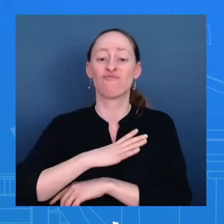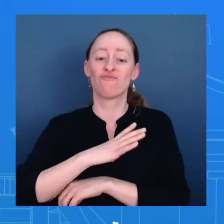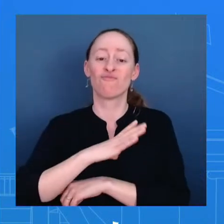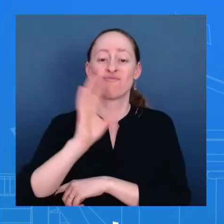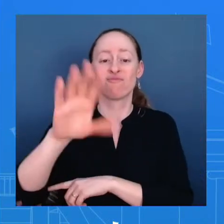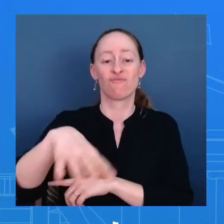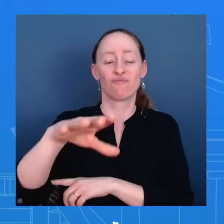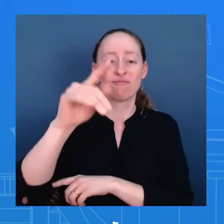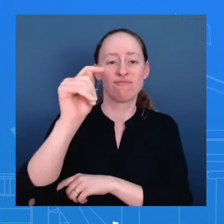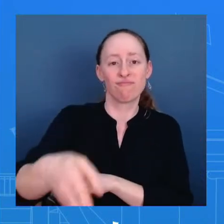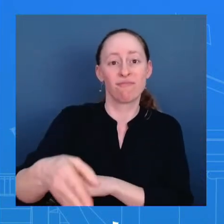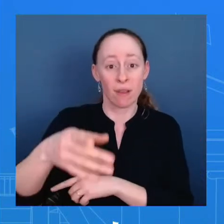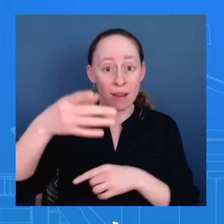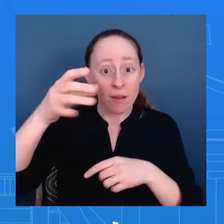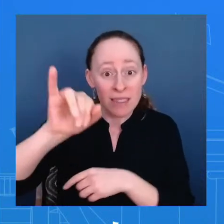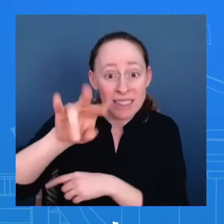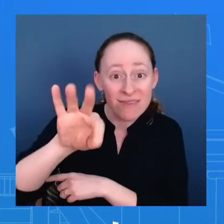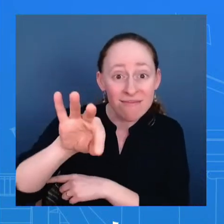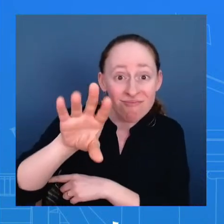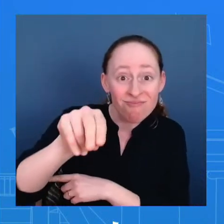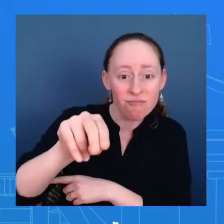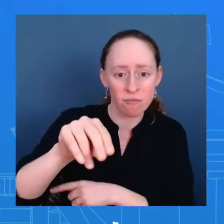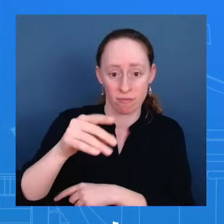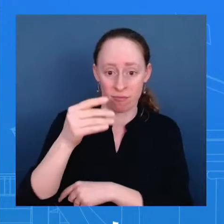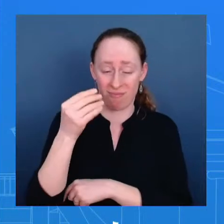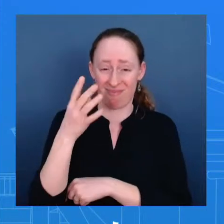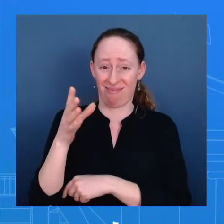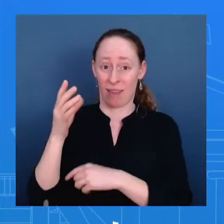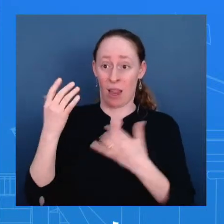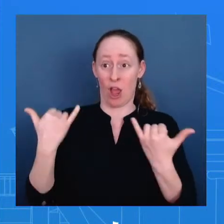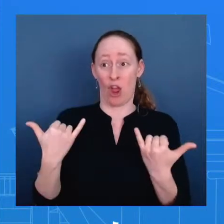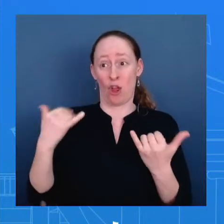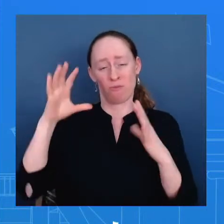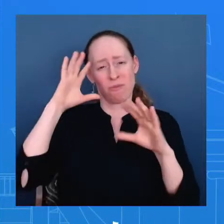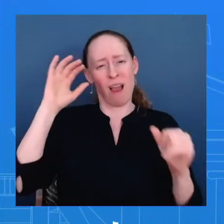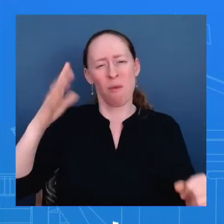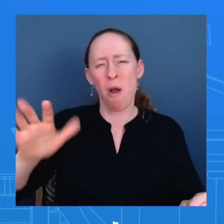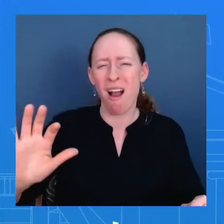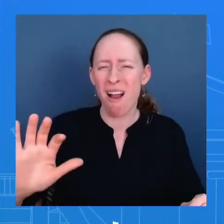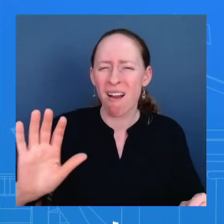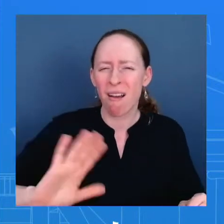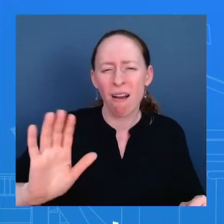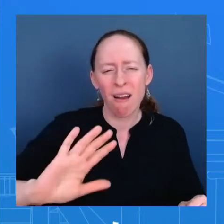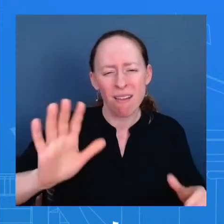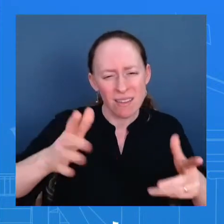He wants to make sure that women have the right to make these incredibly difficult decisions about their healthcare so families